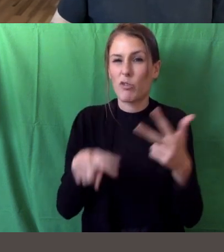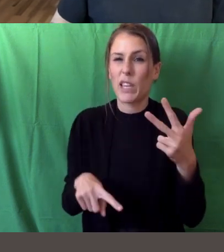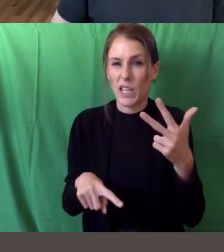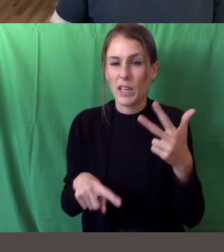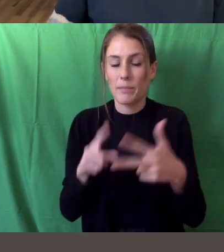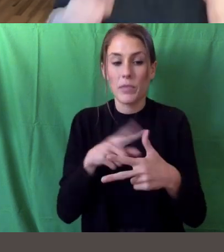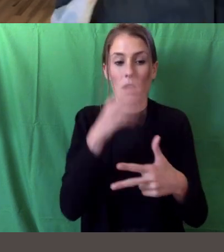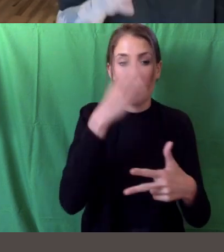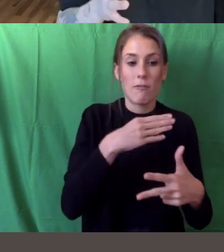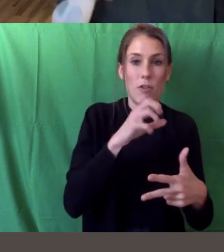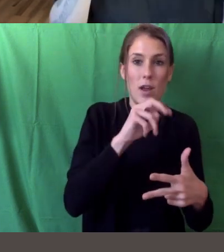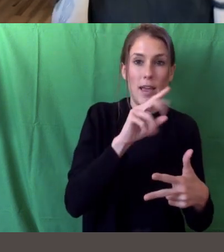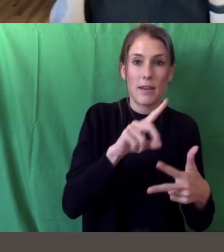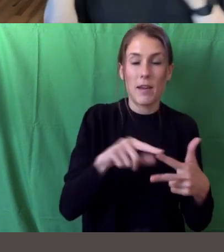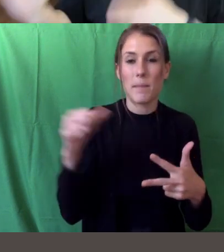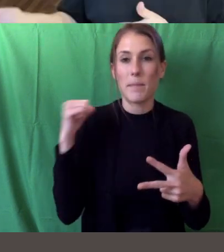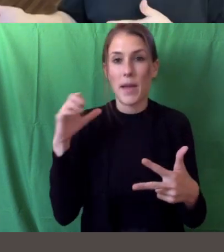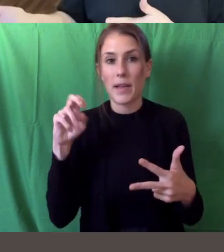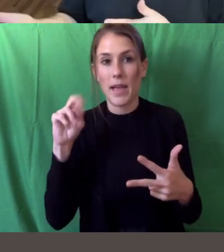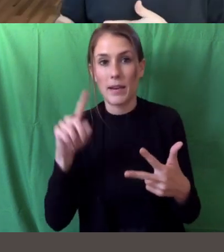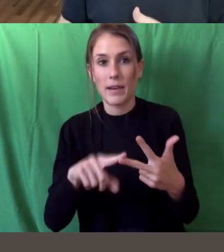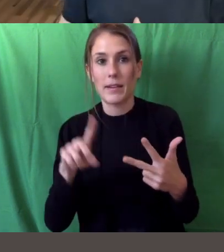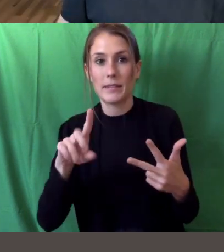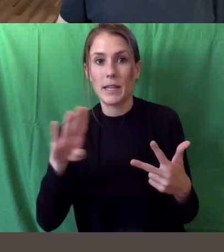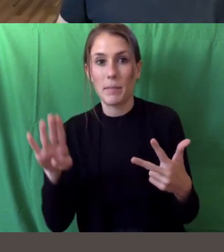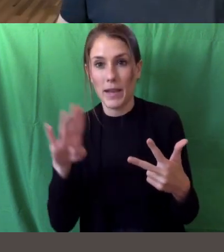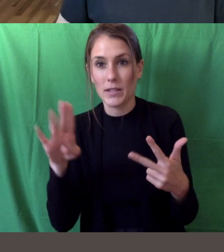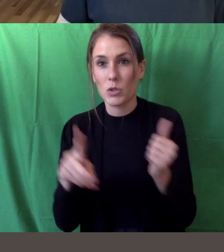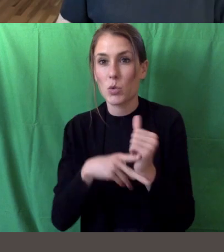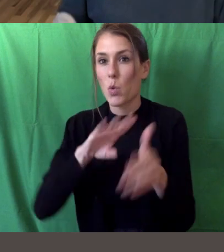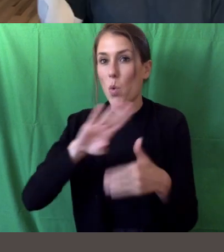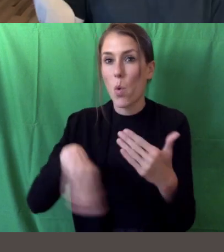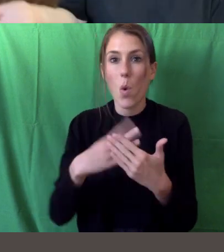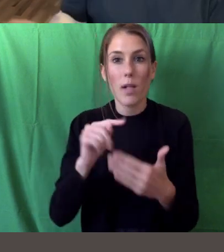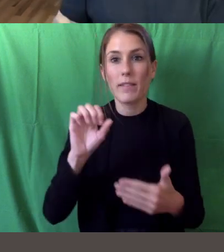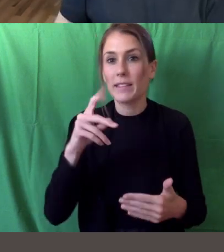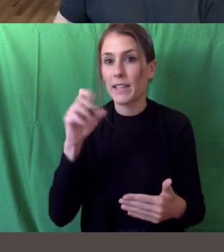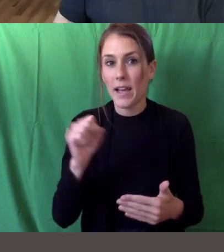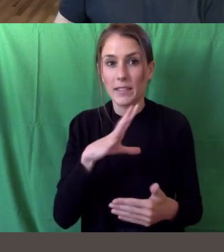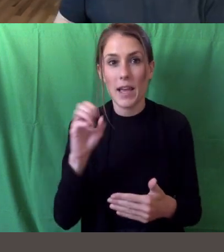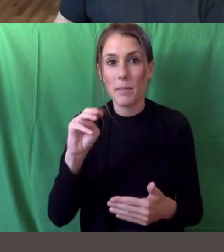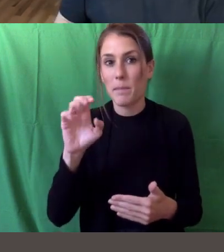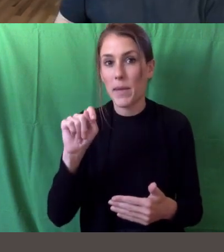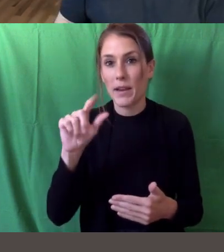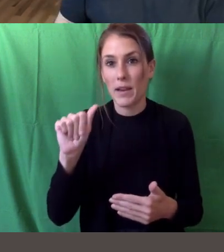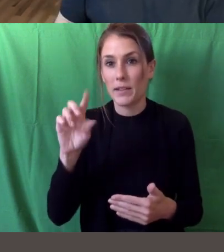You need a front-end, a back-end, and a database to store all of your tasks and all the right metadata.